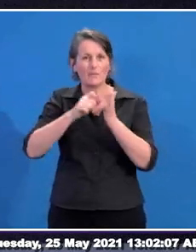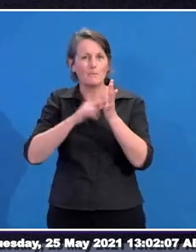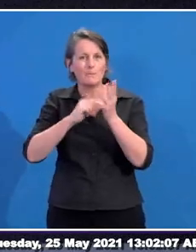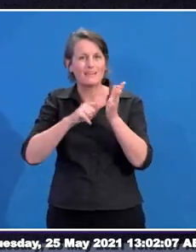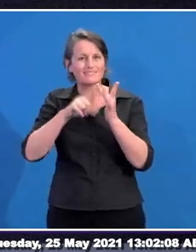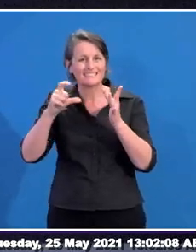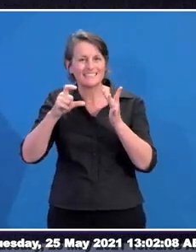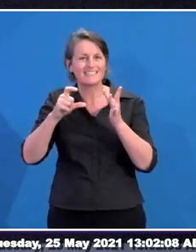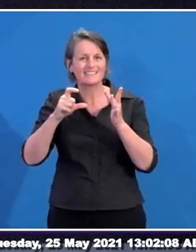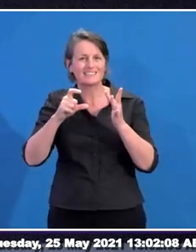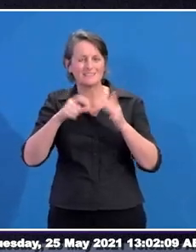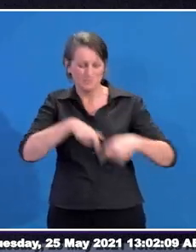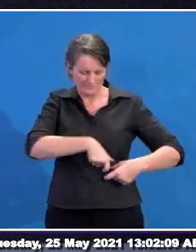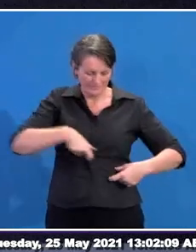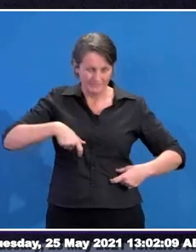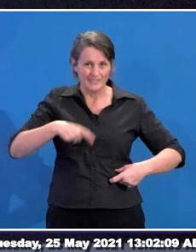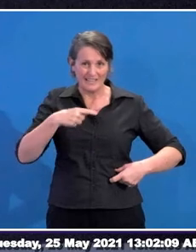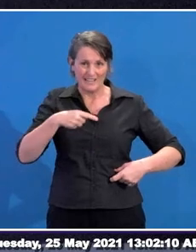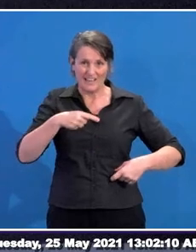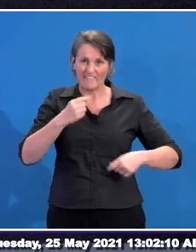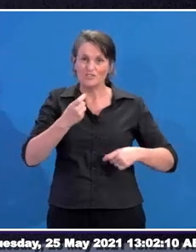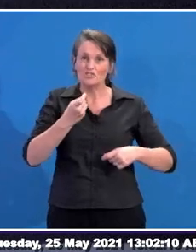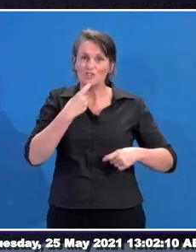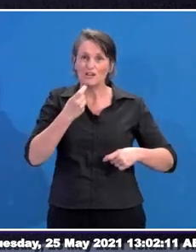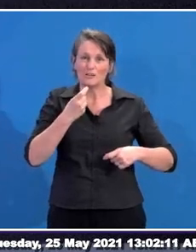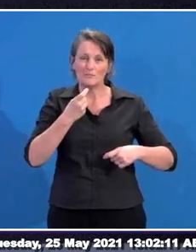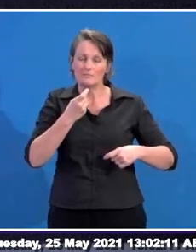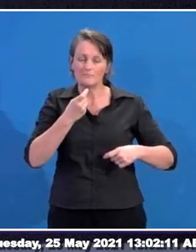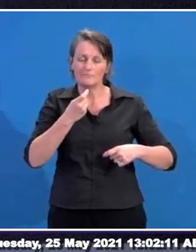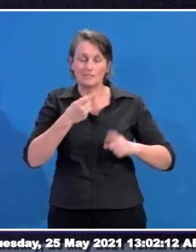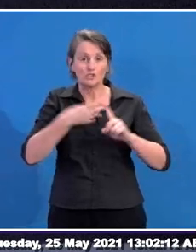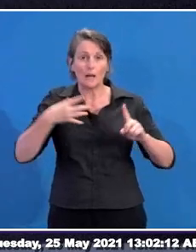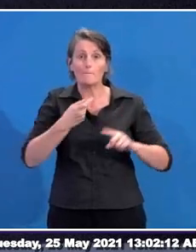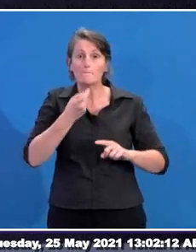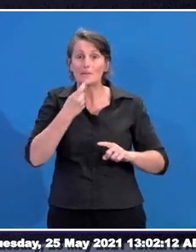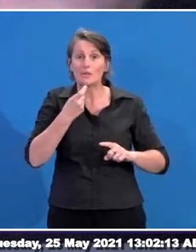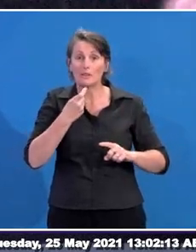that there are very sharp metal bits that if he's waving his hand around or